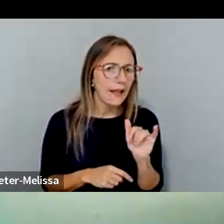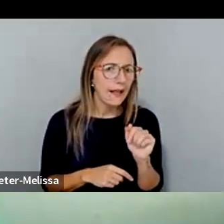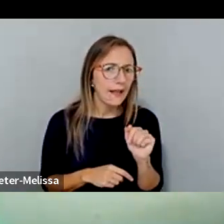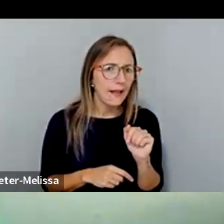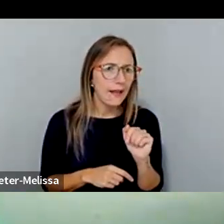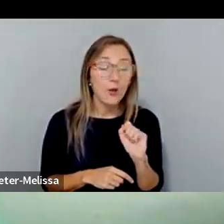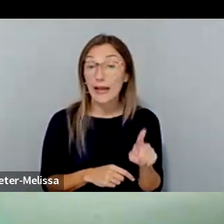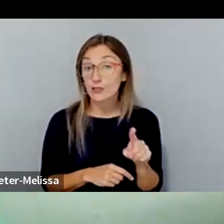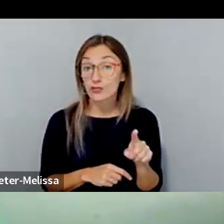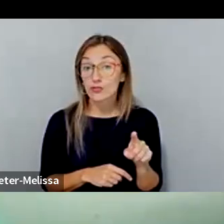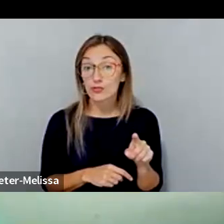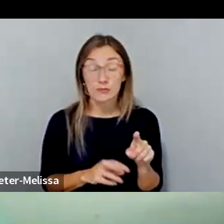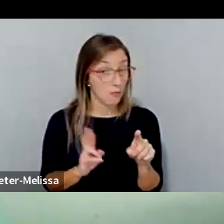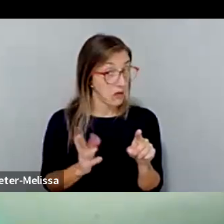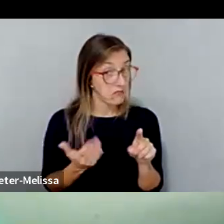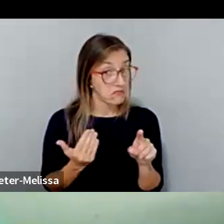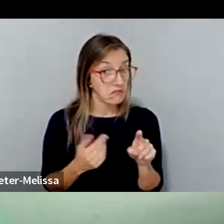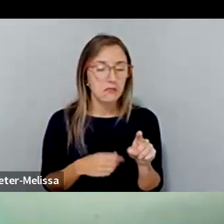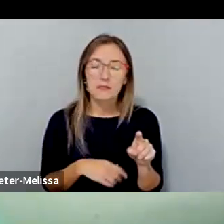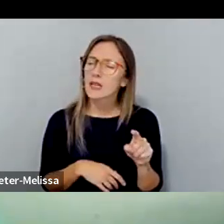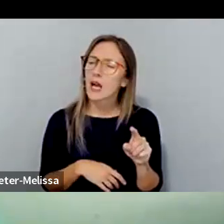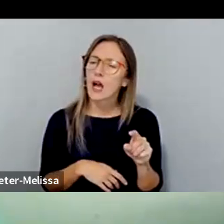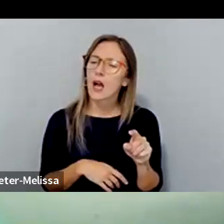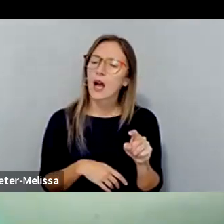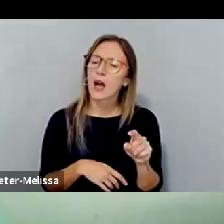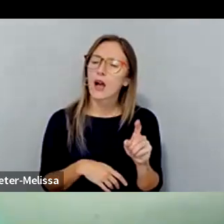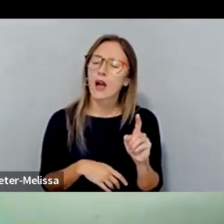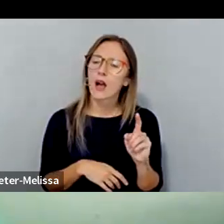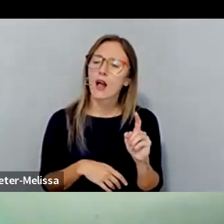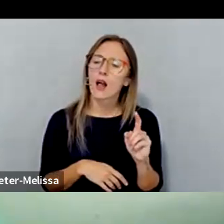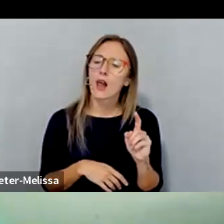Magic. I love that you know the magic questions. Andy